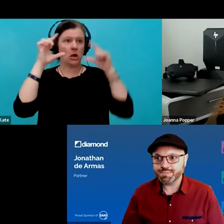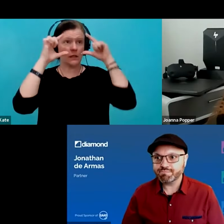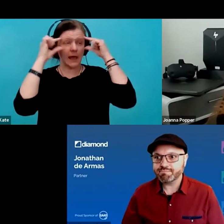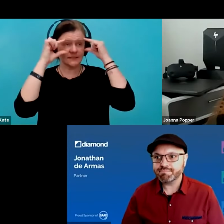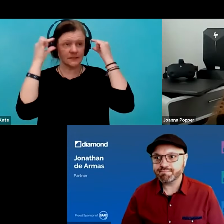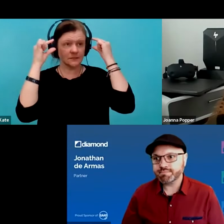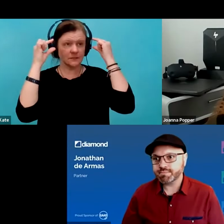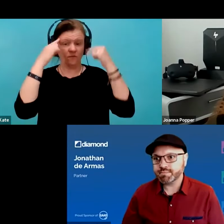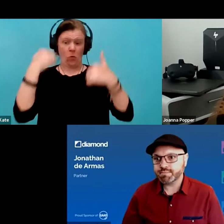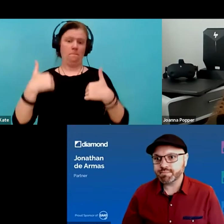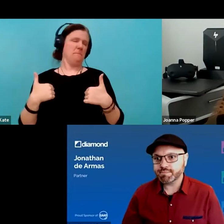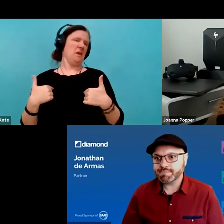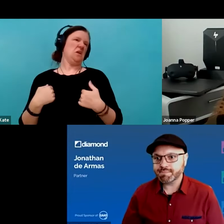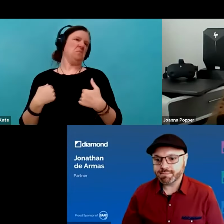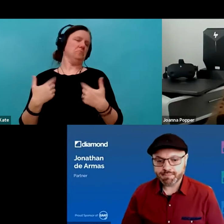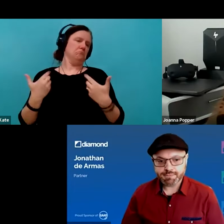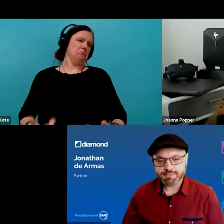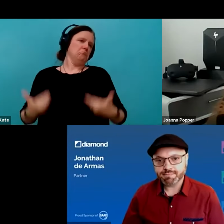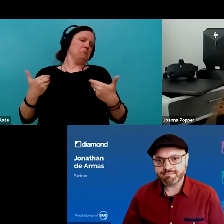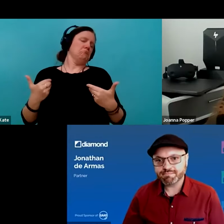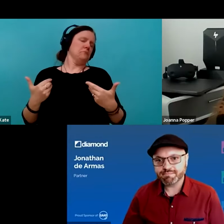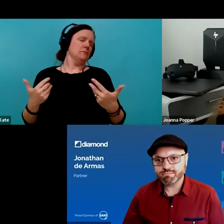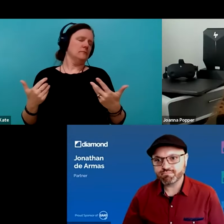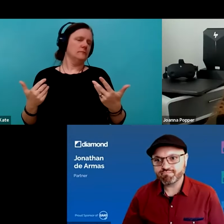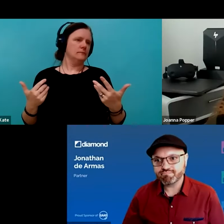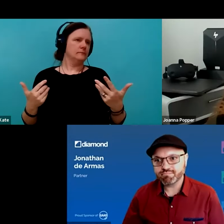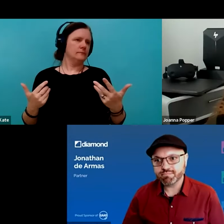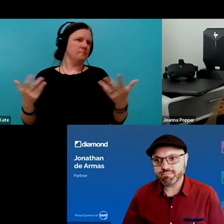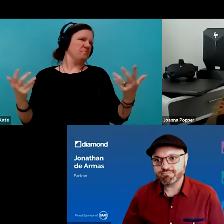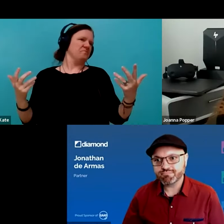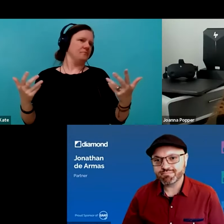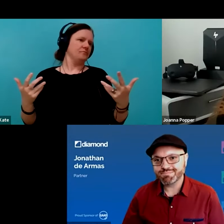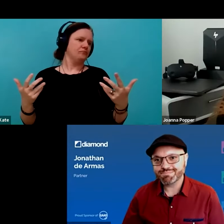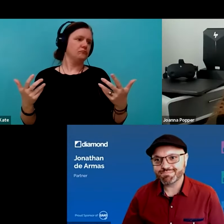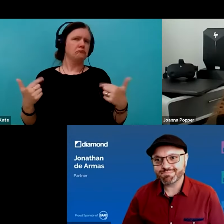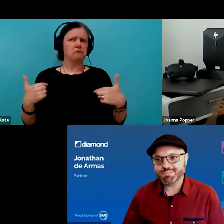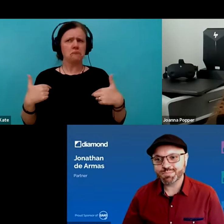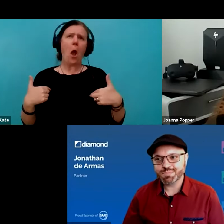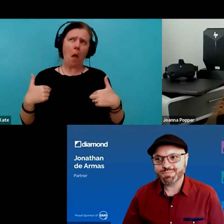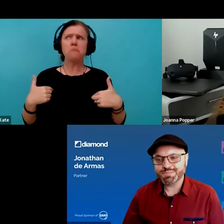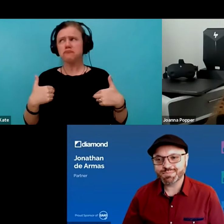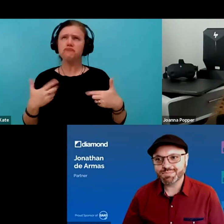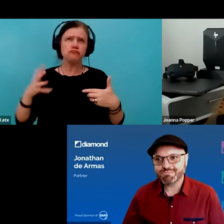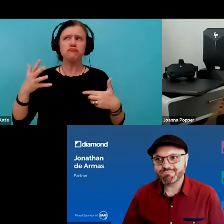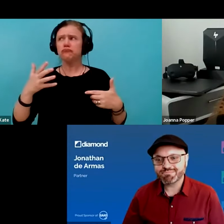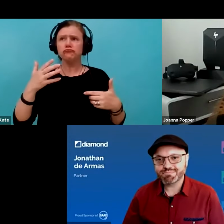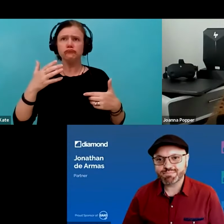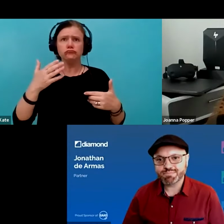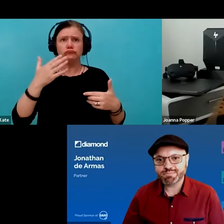me as just a consumer that Chadwick Turner: I, I am fairly able bodied, etc. It's, I have a lot of fun